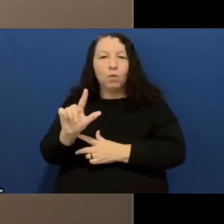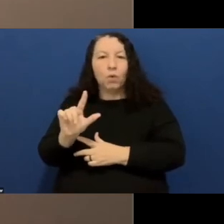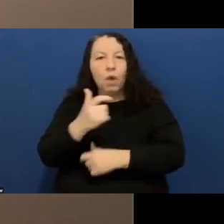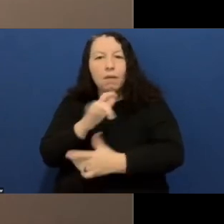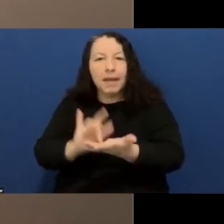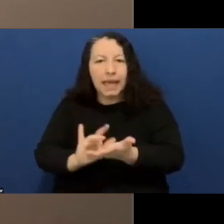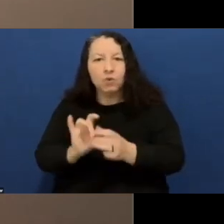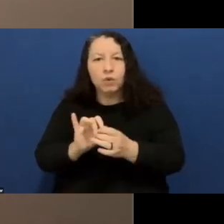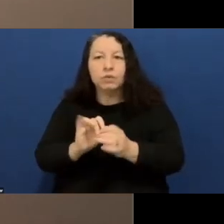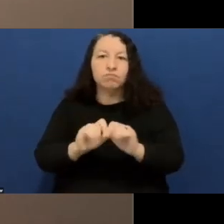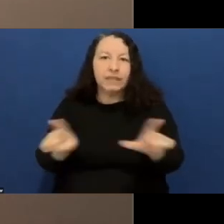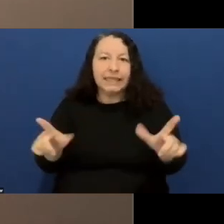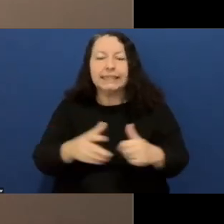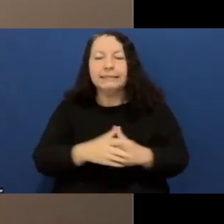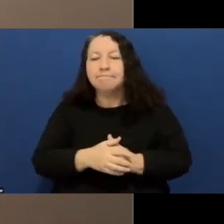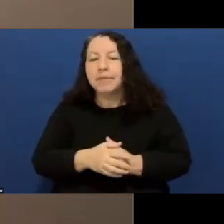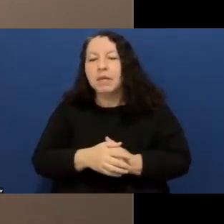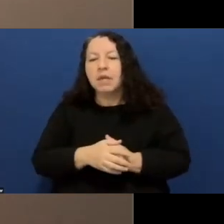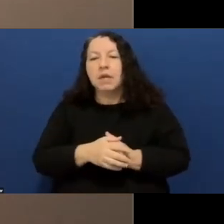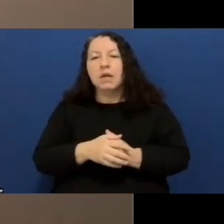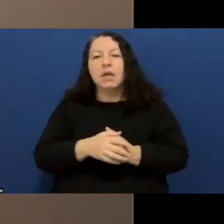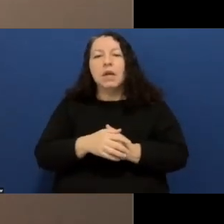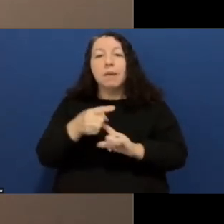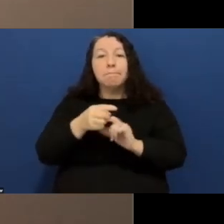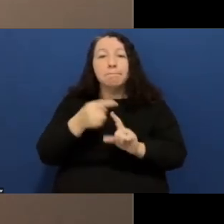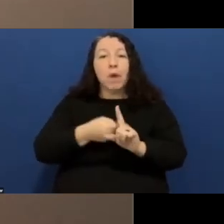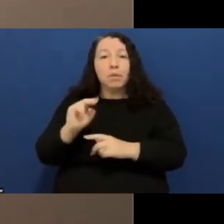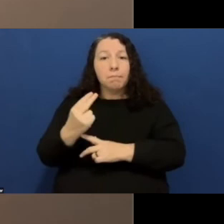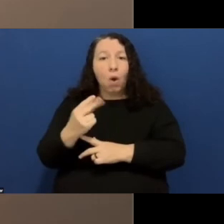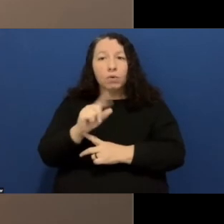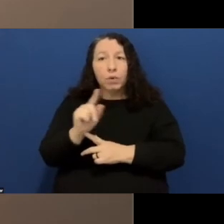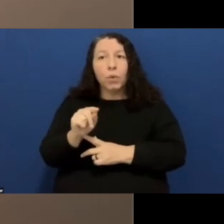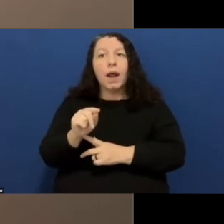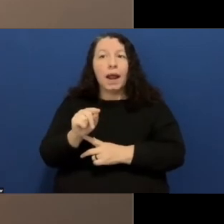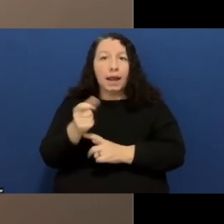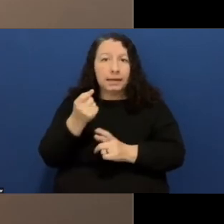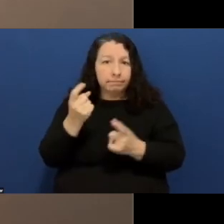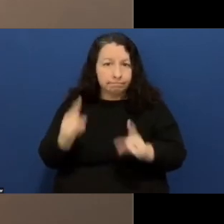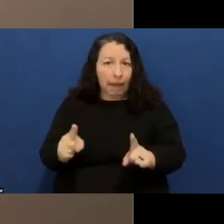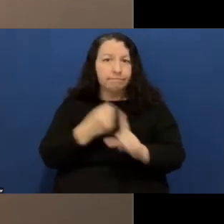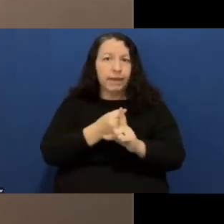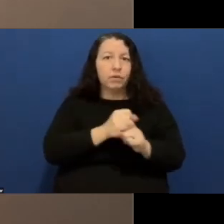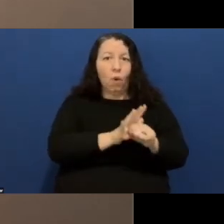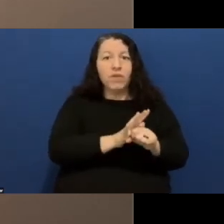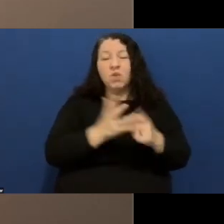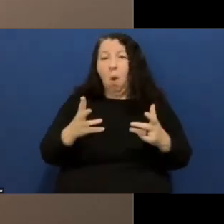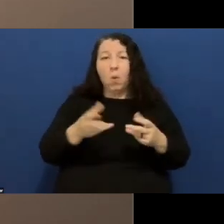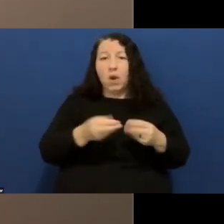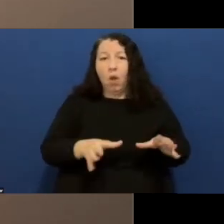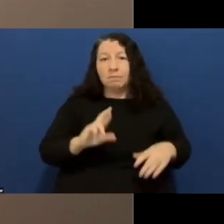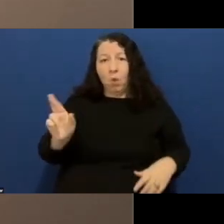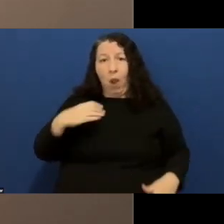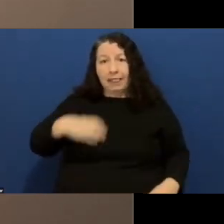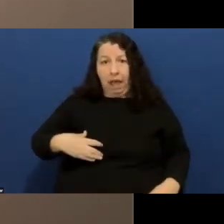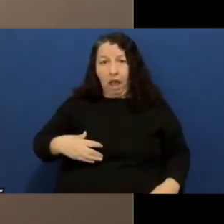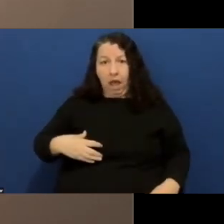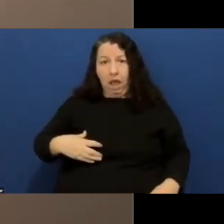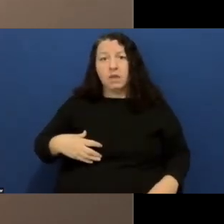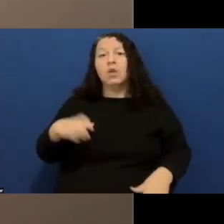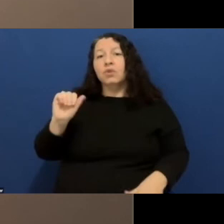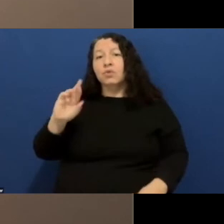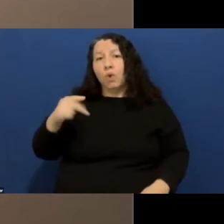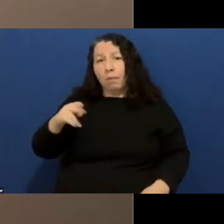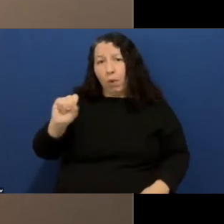In March of 2020, I was infected with COVID. I had already lost my right lung to Karposi